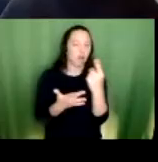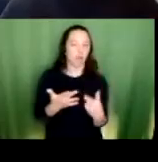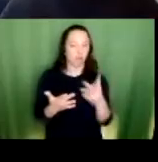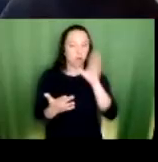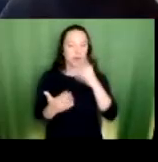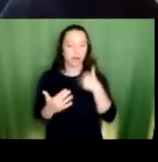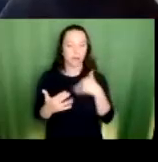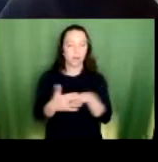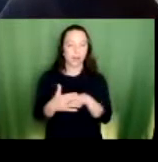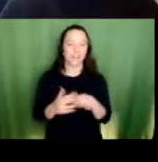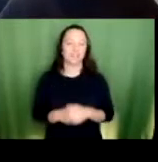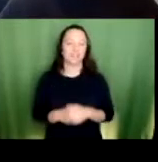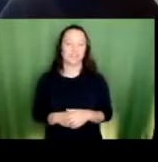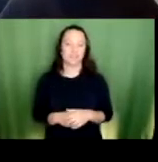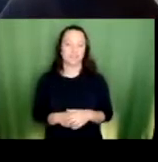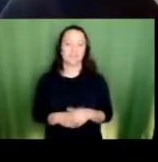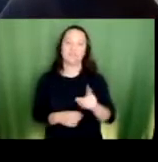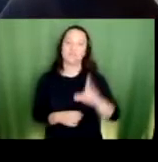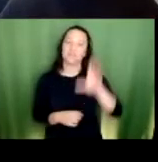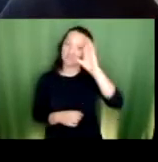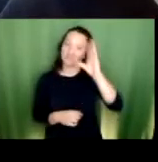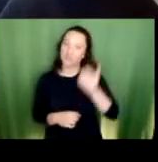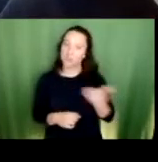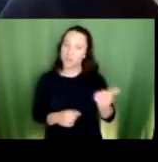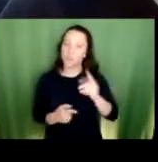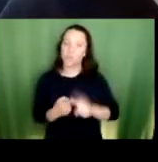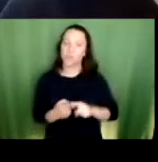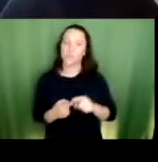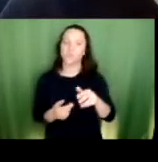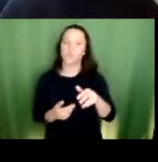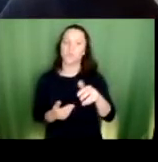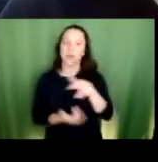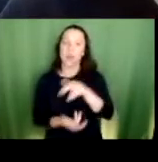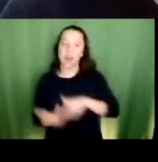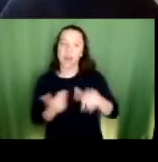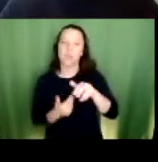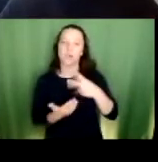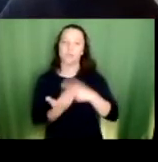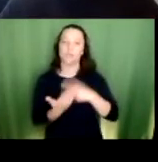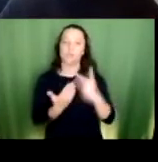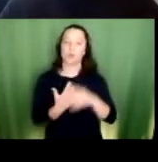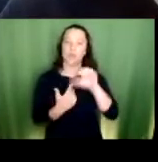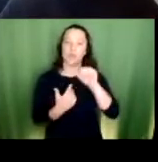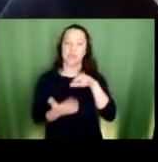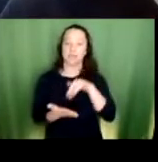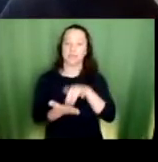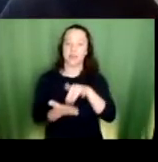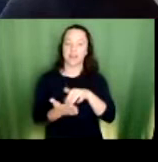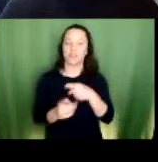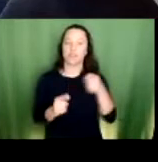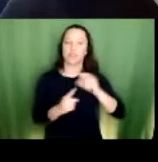Welcome to the Hybrid Programming Case Studies from Cultural Organizations Workshop presented